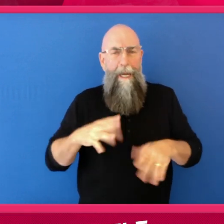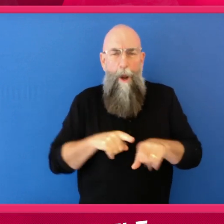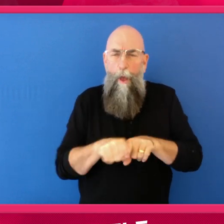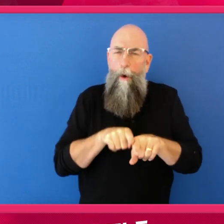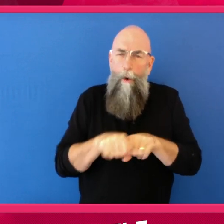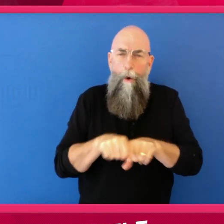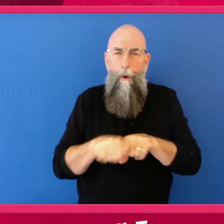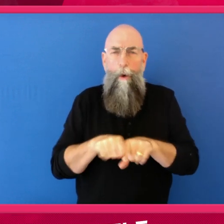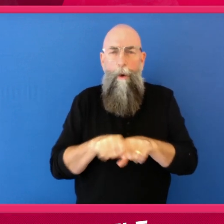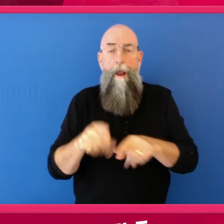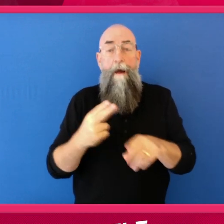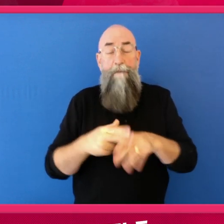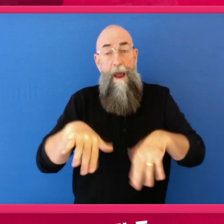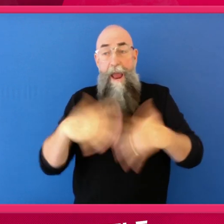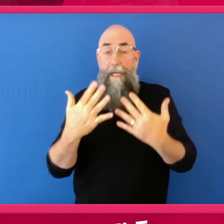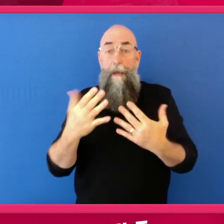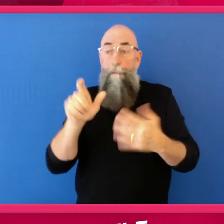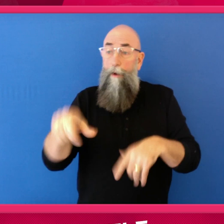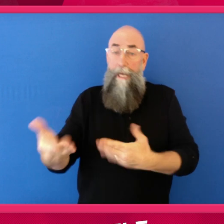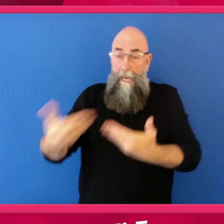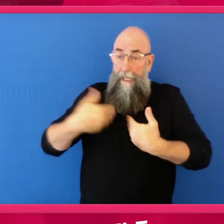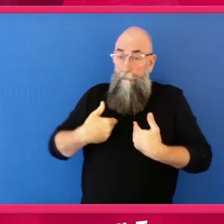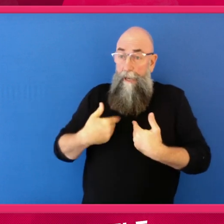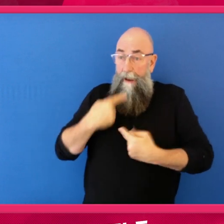anyone that can give me valuable information I'll latch onto and you know really see what